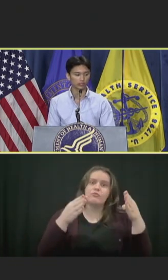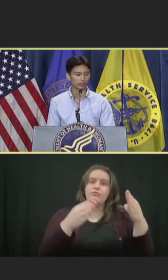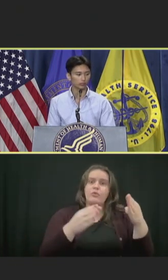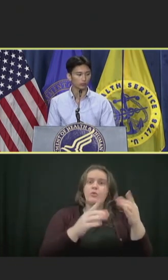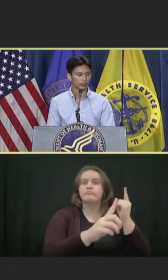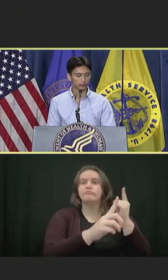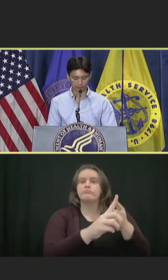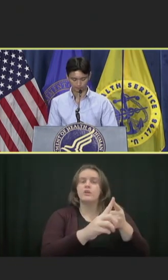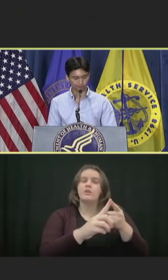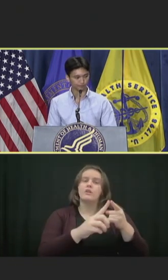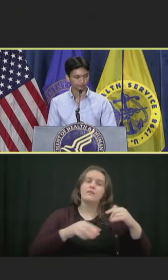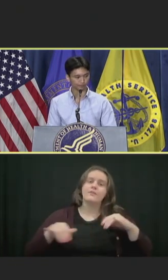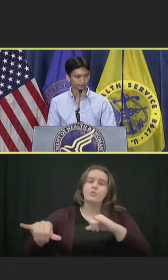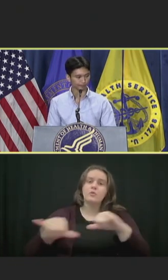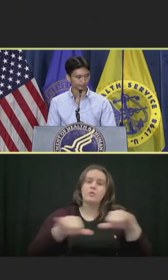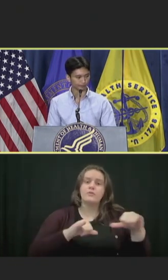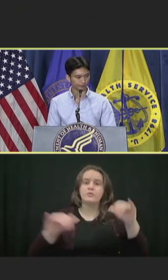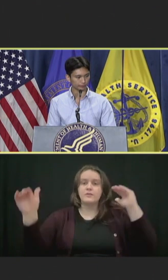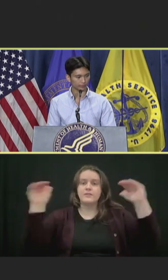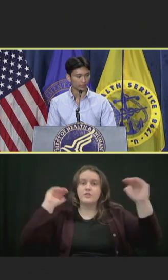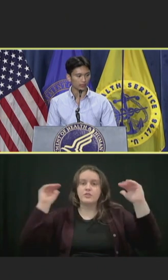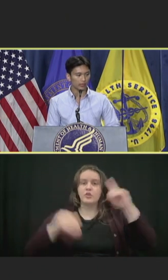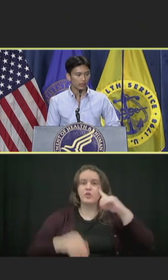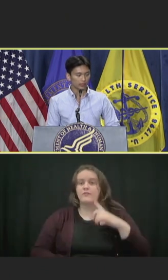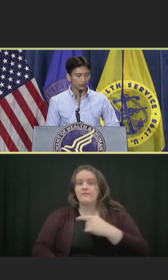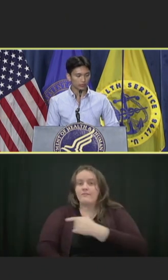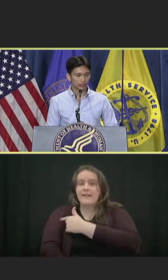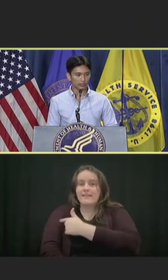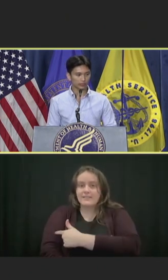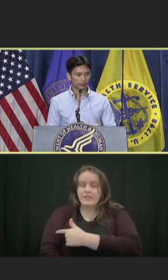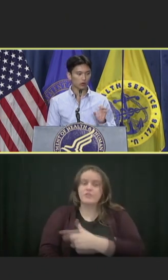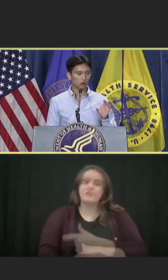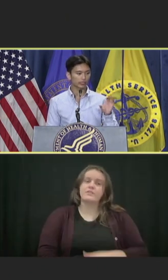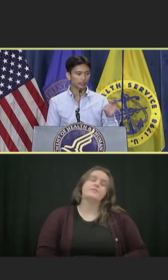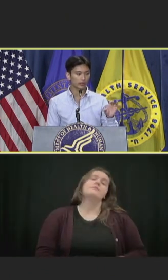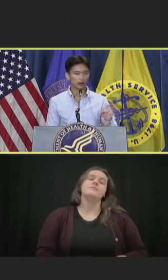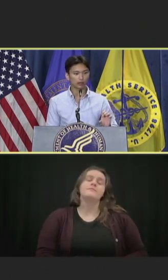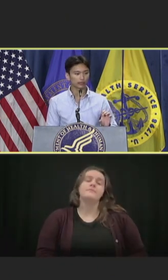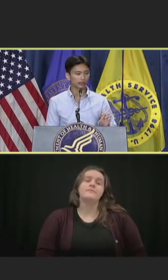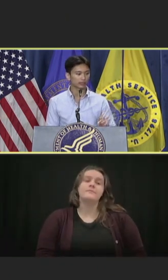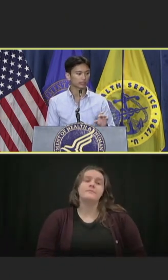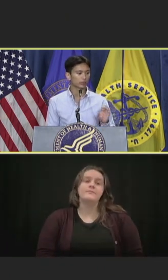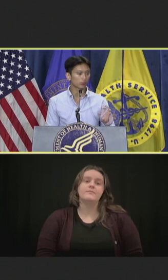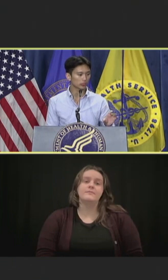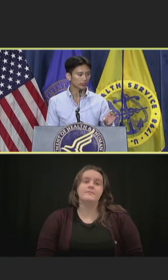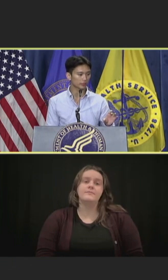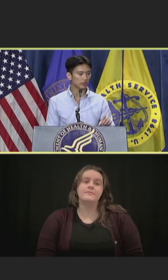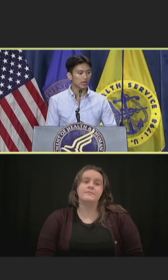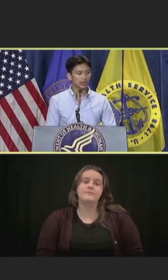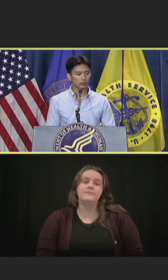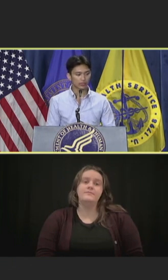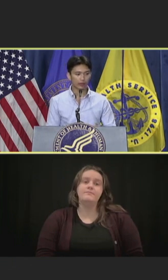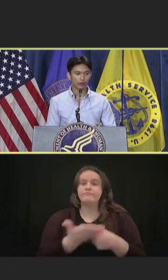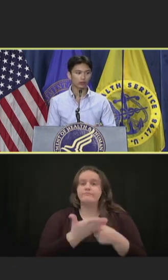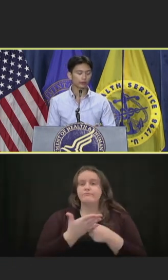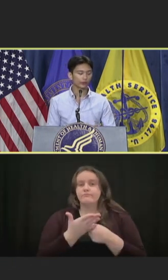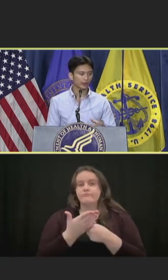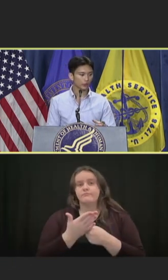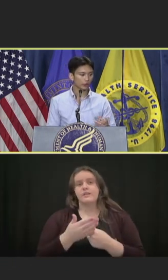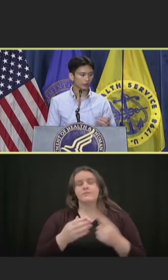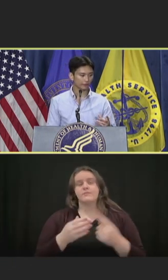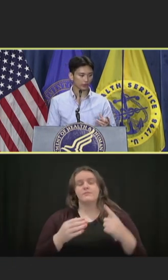the U.S.? So, just to hone-in on this symposium, it was held on November 1st,